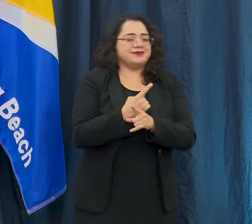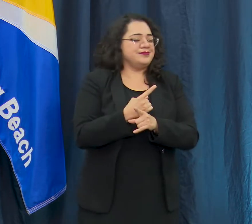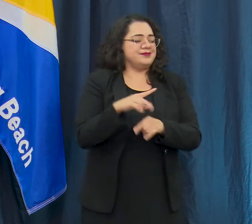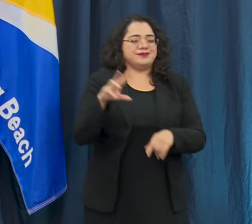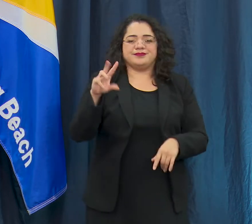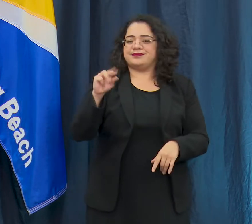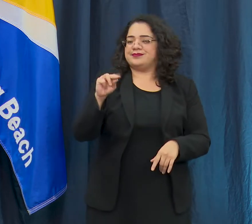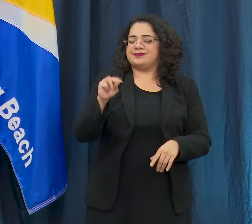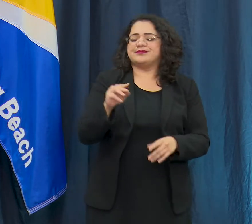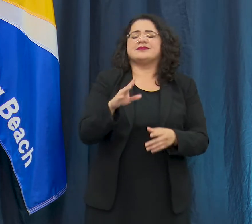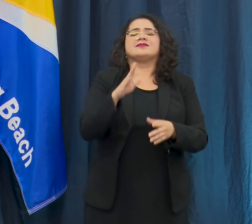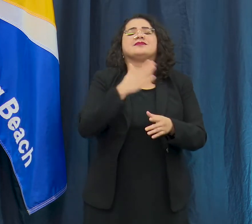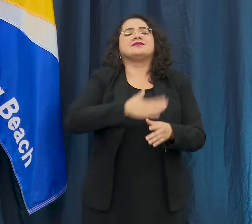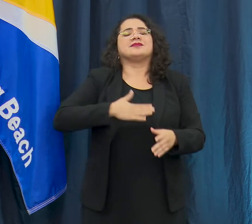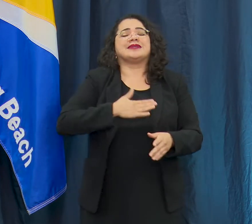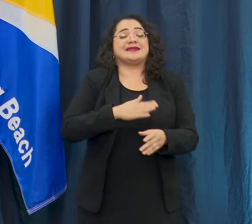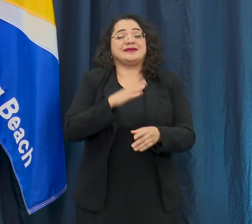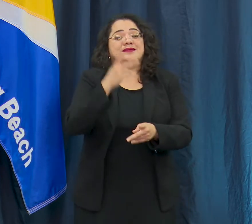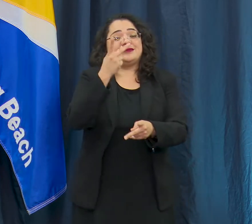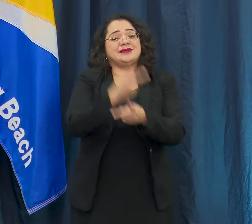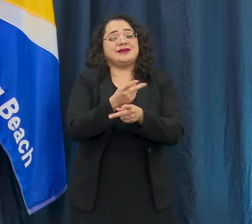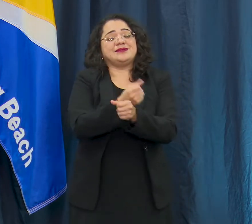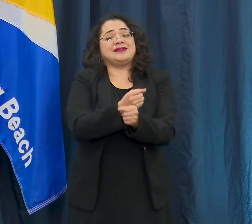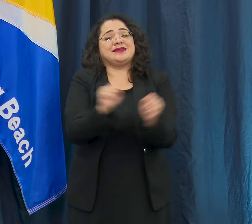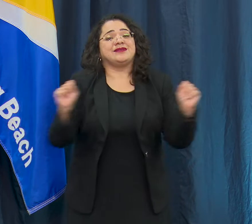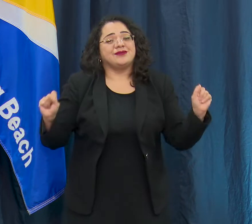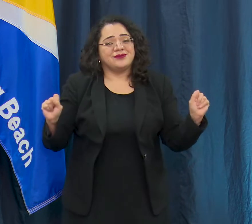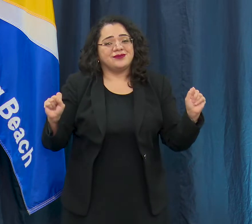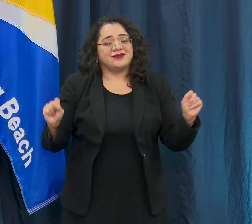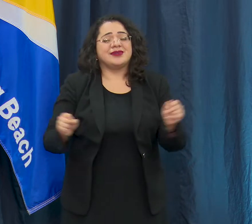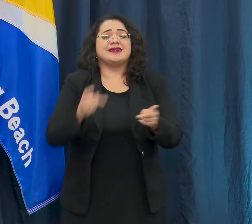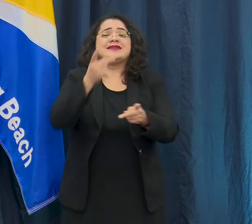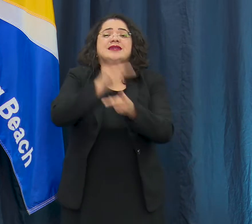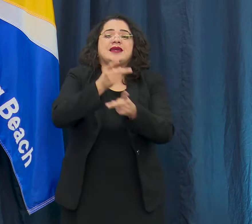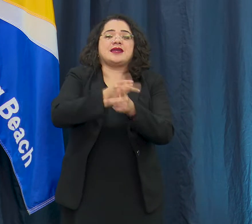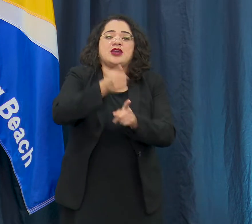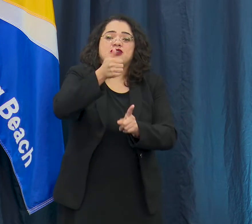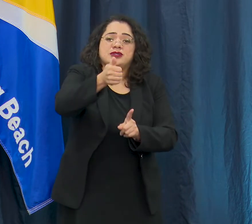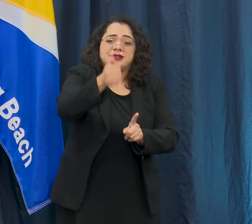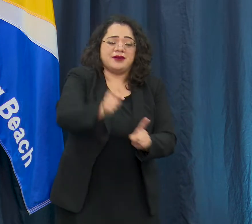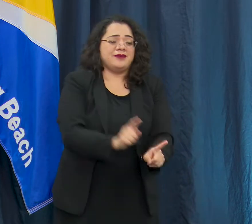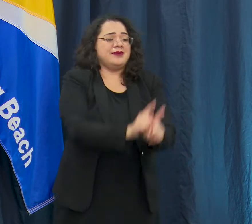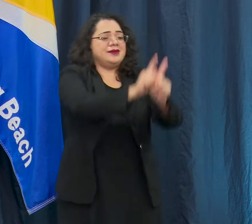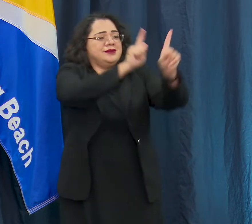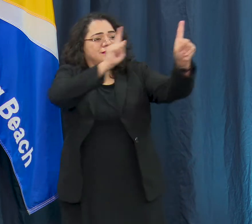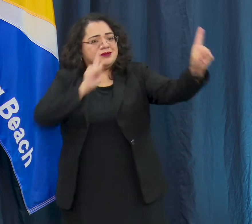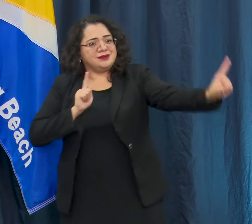yourself. Again, next week if things are going in the wrong direction we're